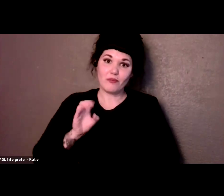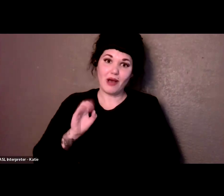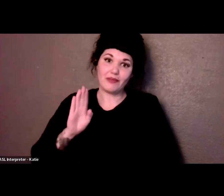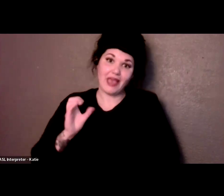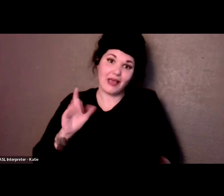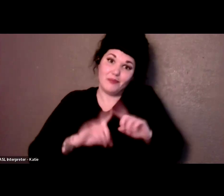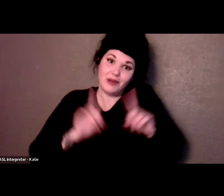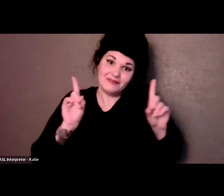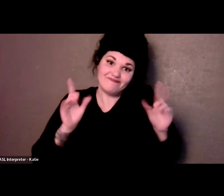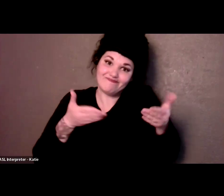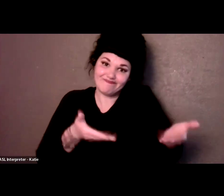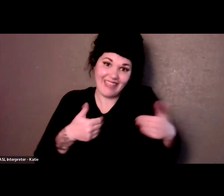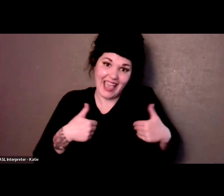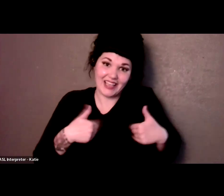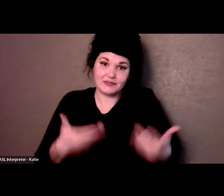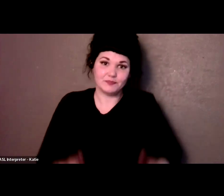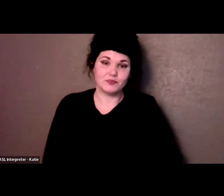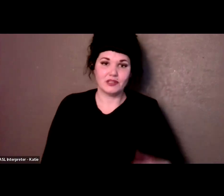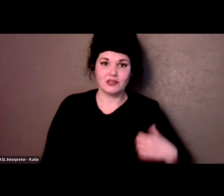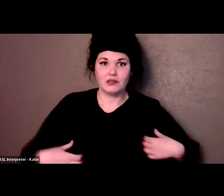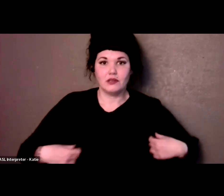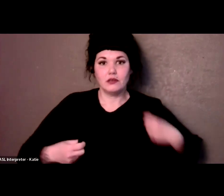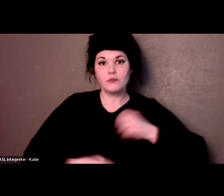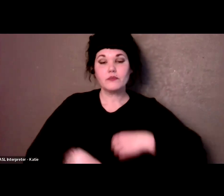delusion right if he had gone to a provider and said, "I have a pet bobcat," they probably wouldn't